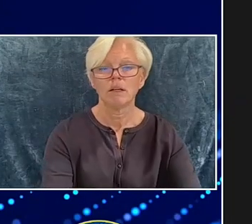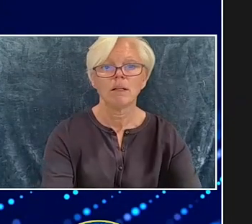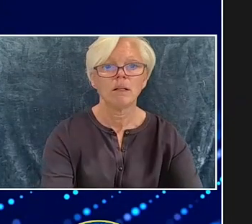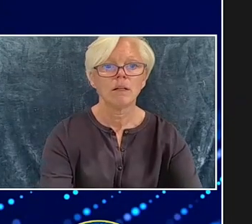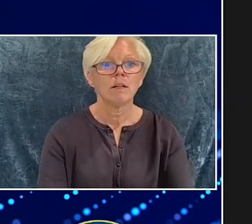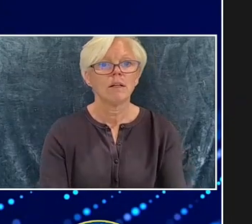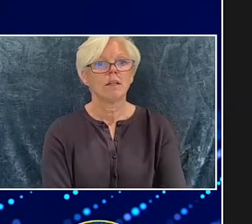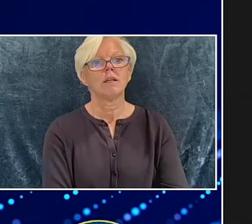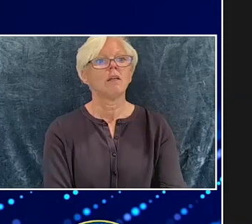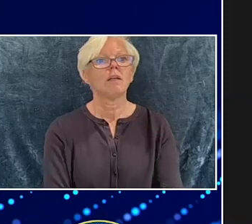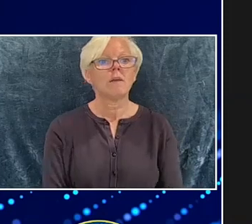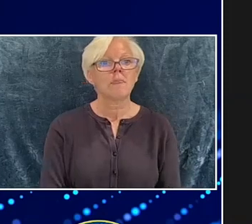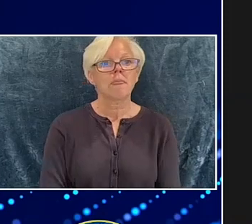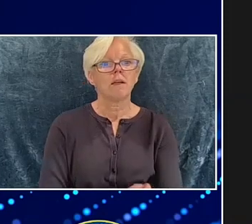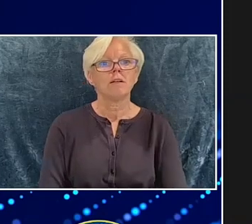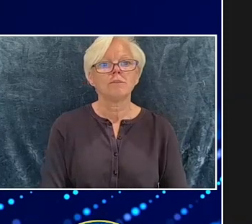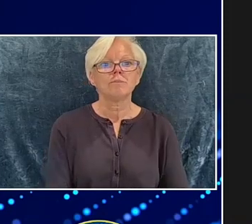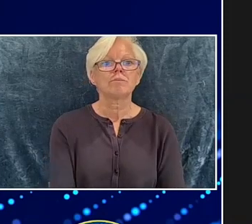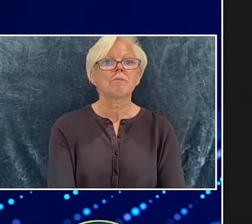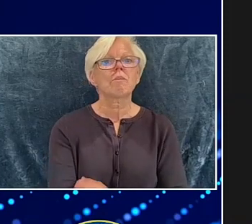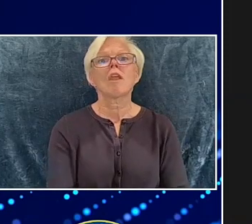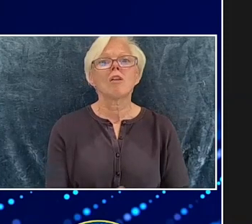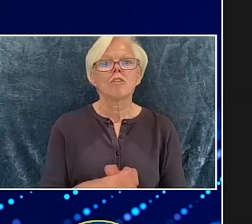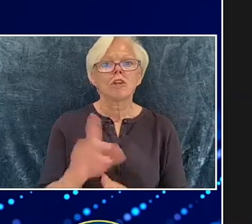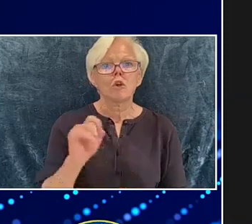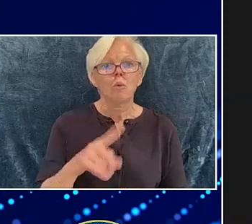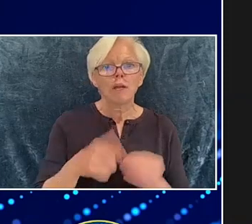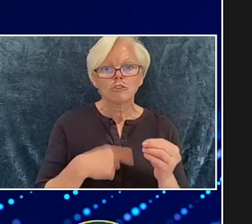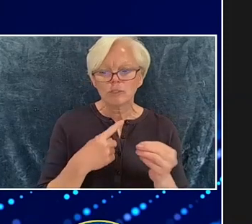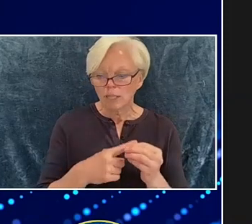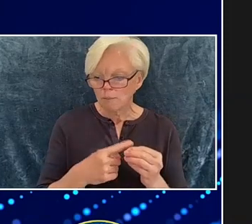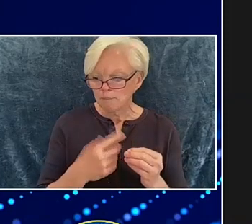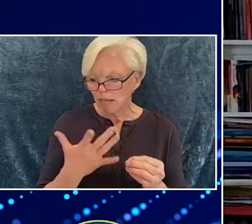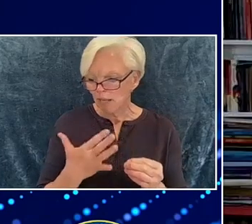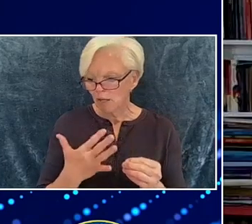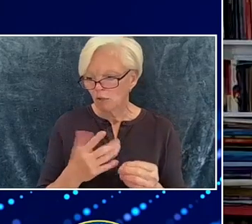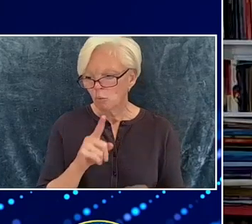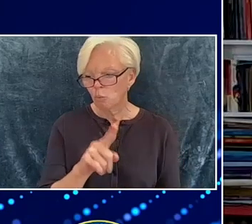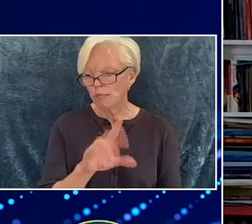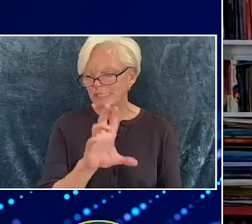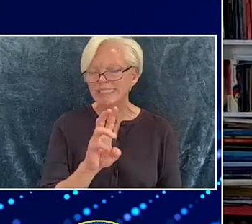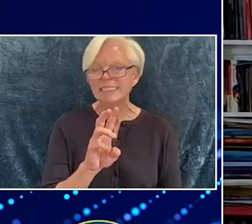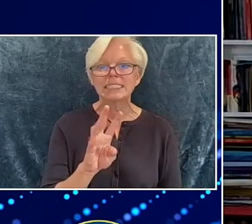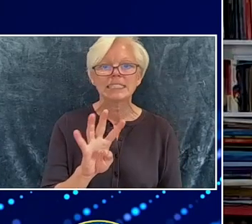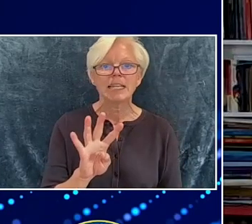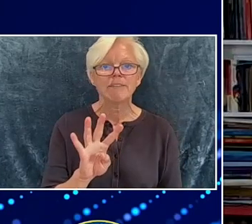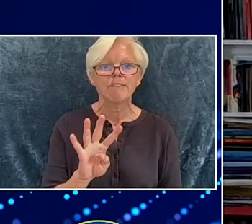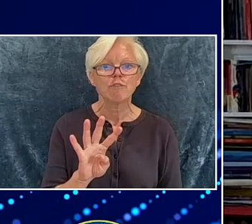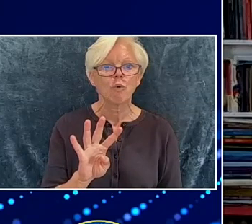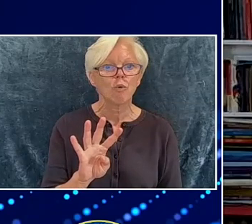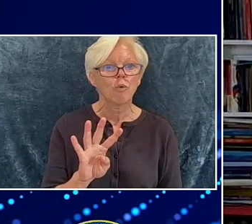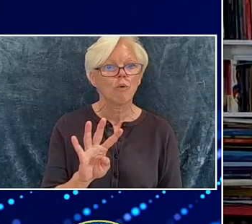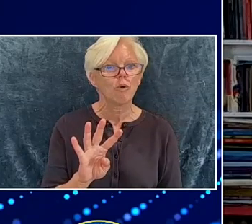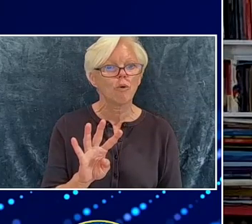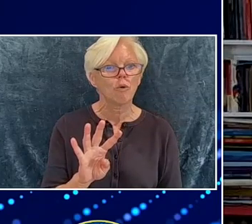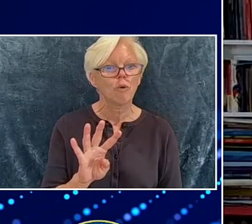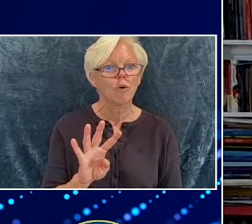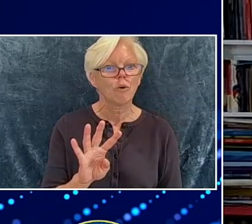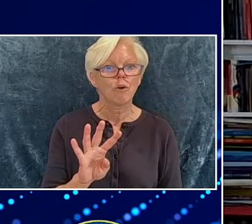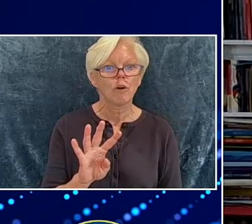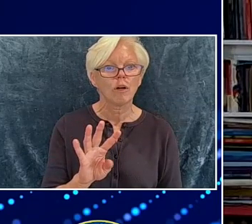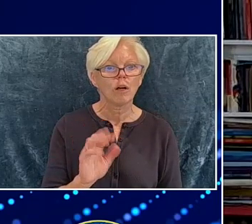The question on- let's see, it's 164, 164